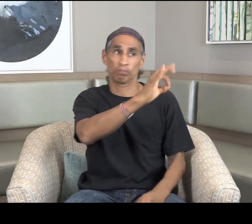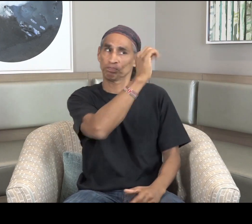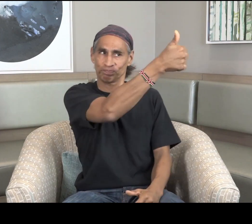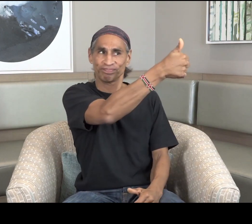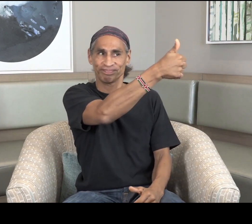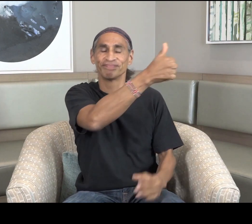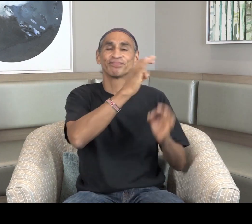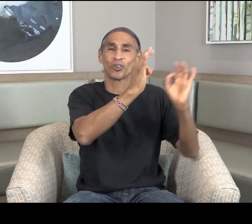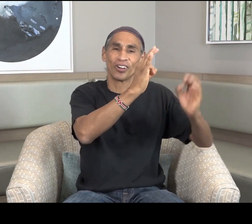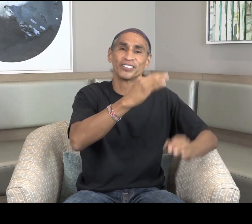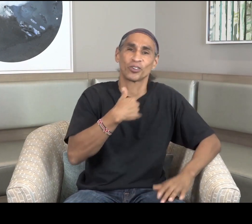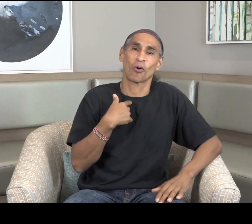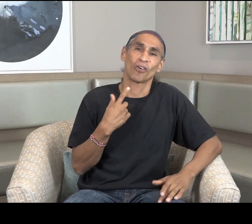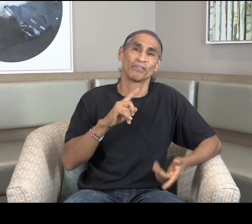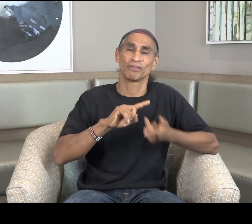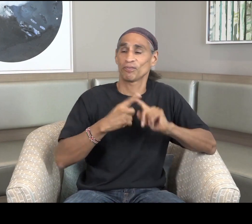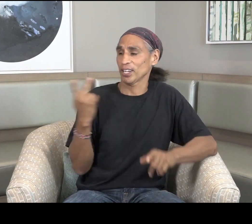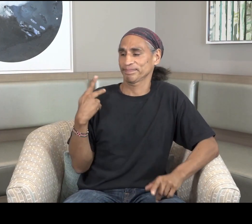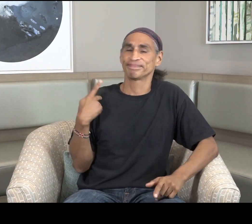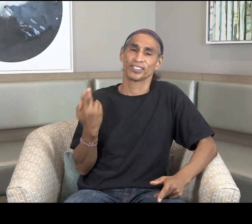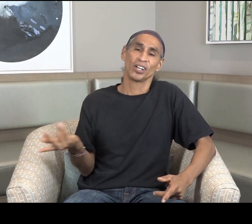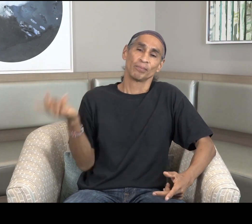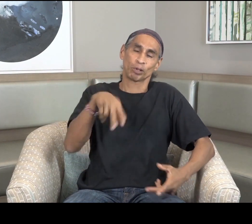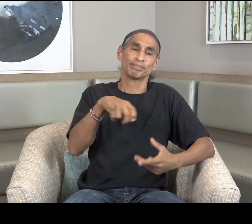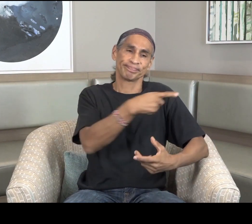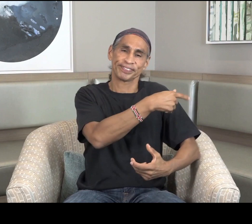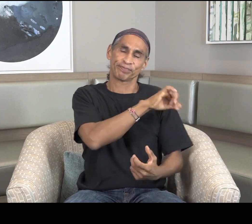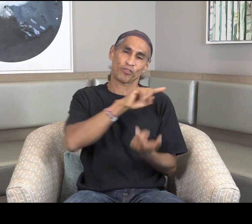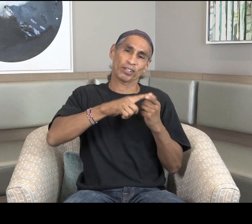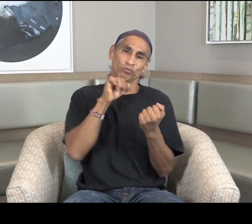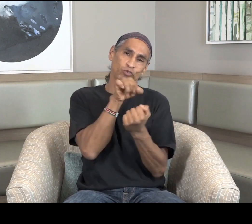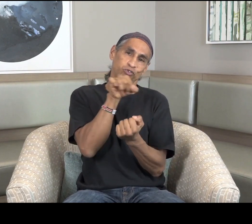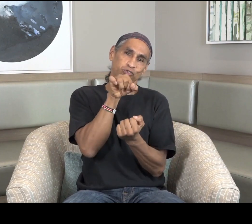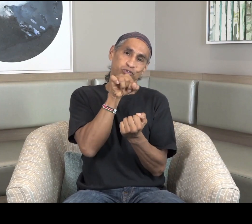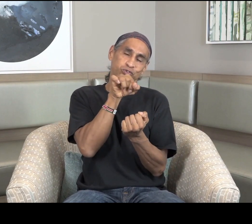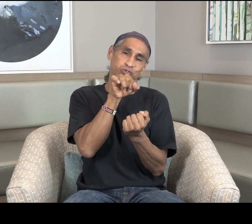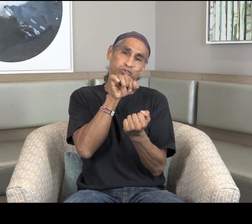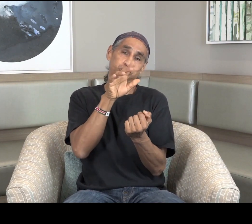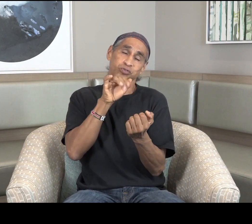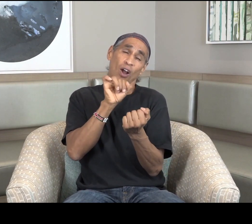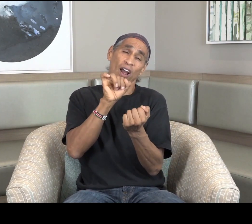I’ll call her and give her a heads up that you guys are coming